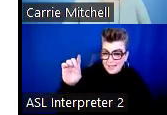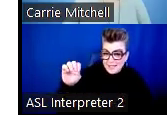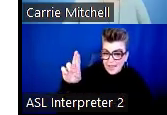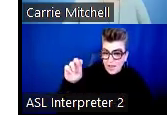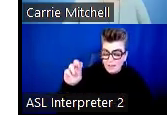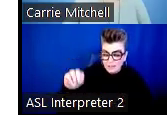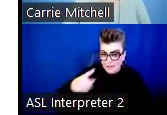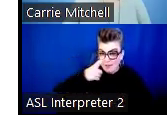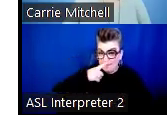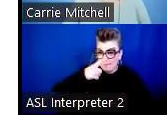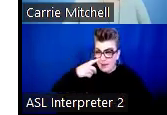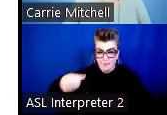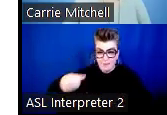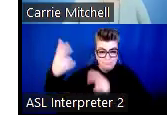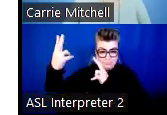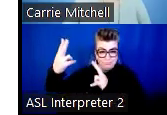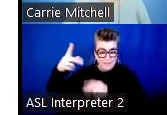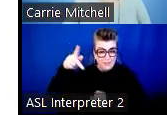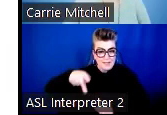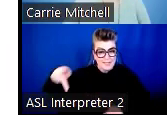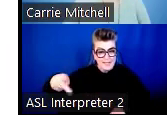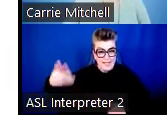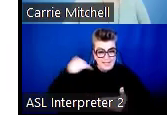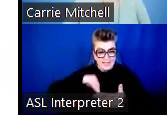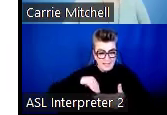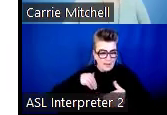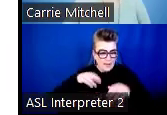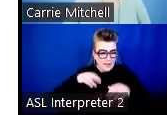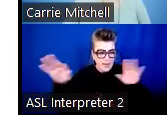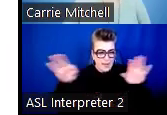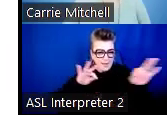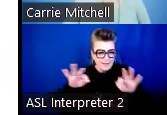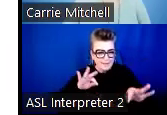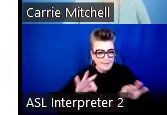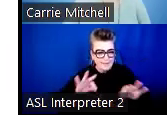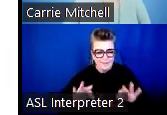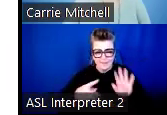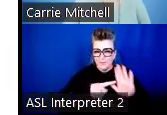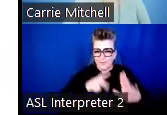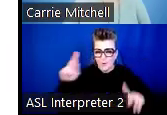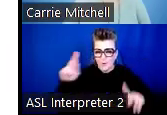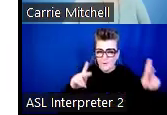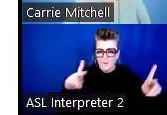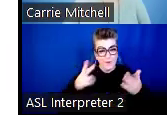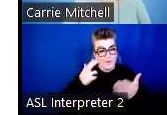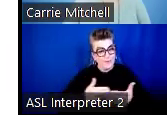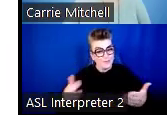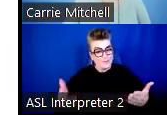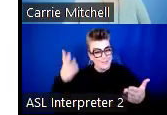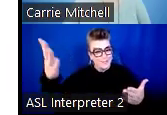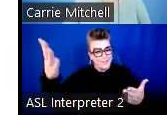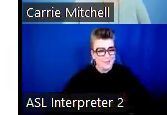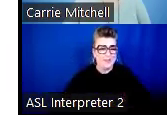I can actually walk folks through some of the resources that I wanted to end on.